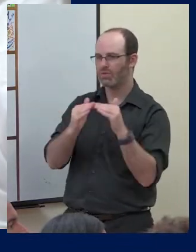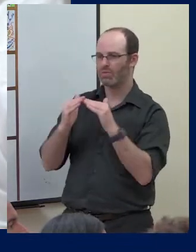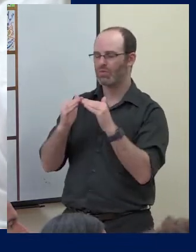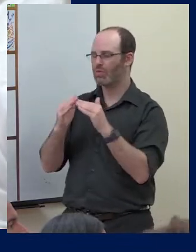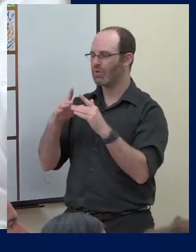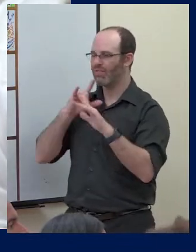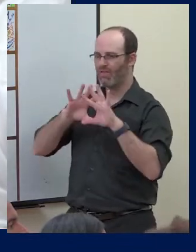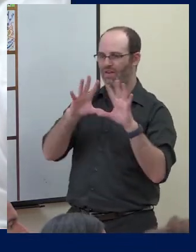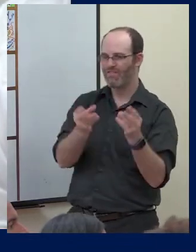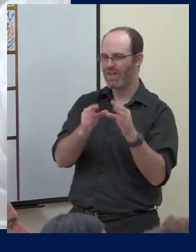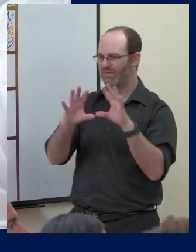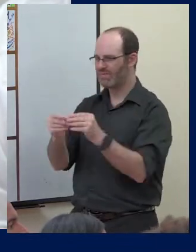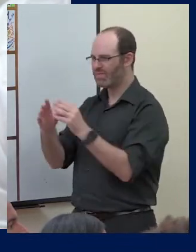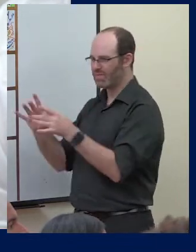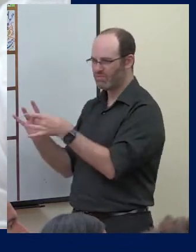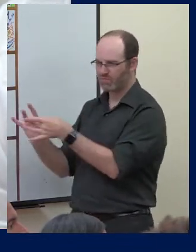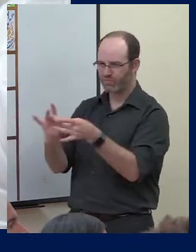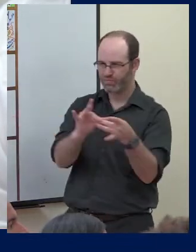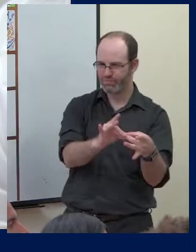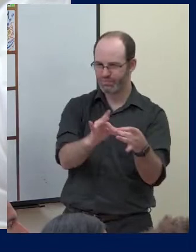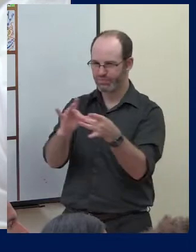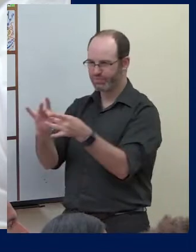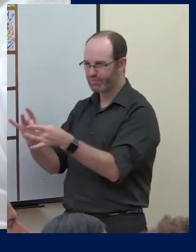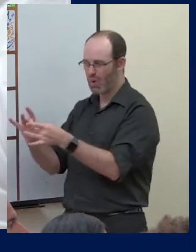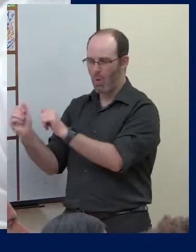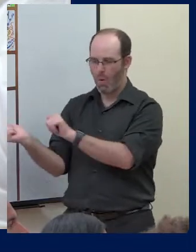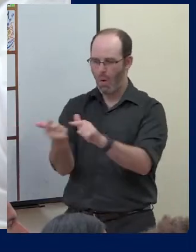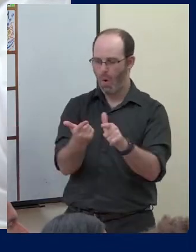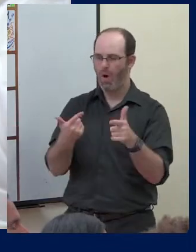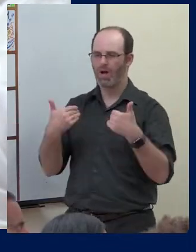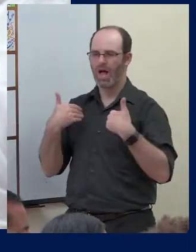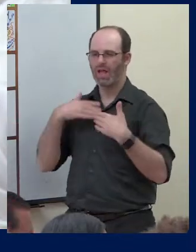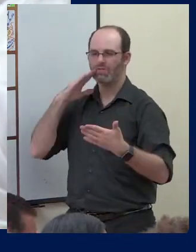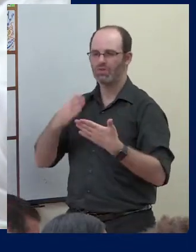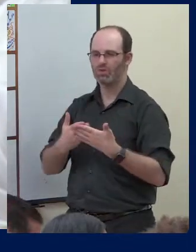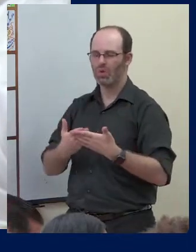of having a daughter suffering from depression.